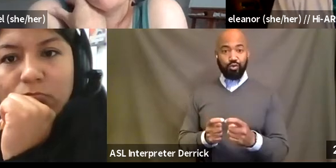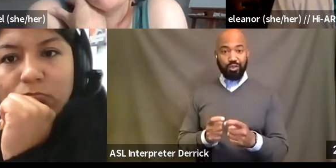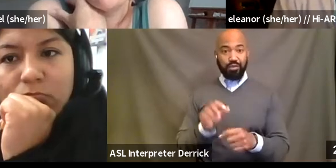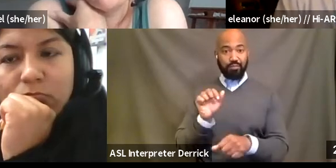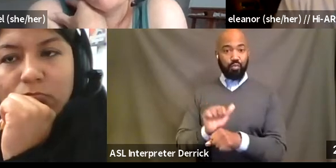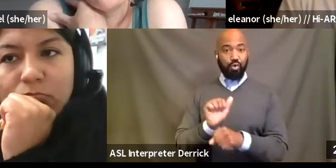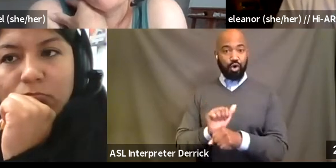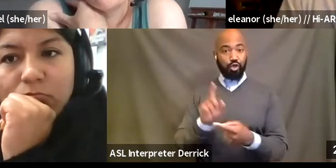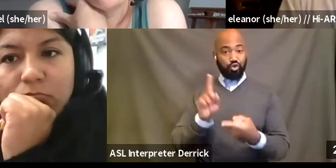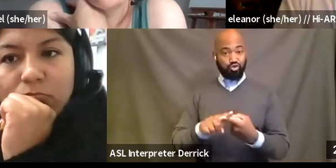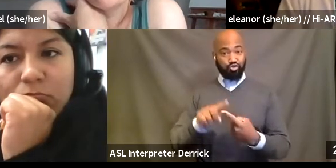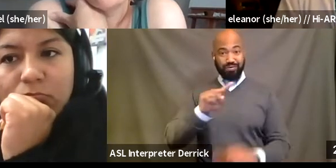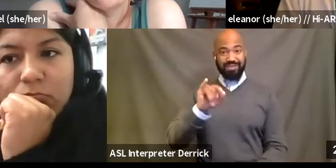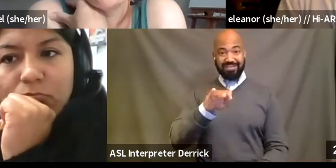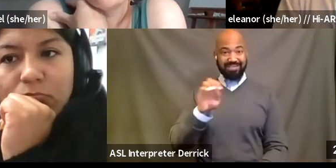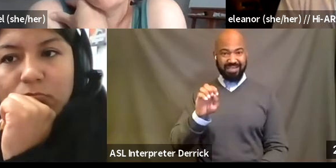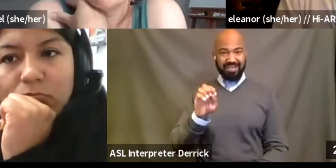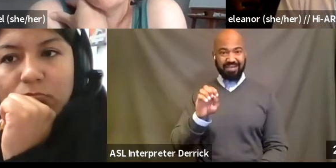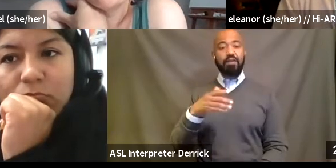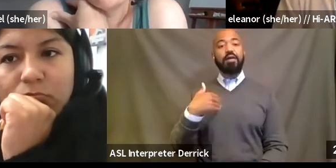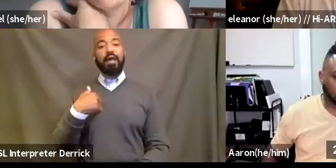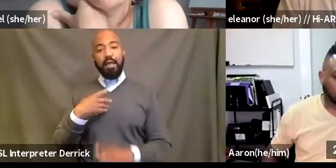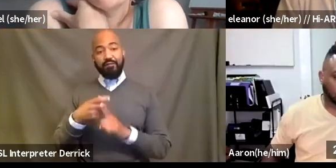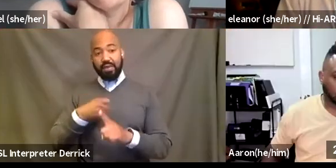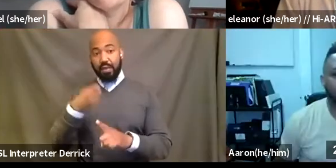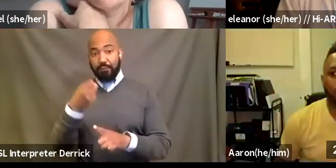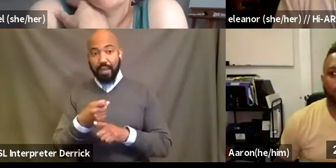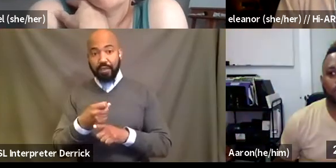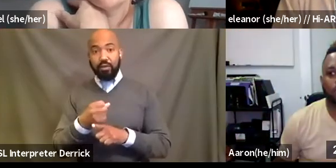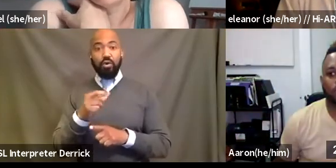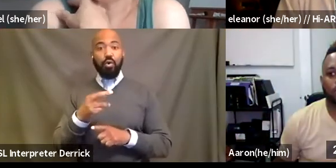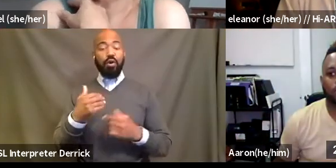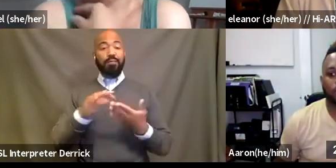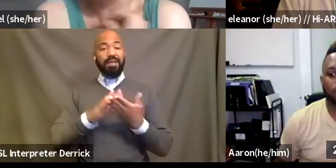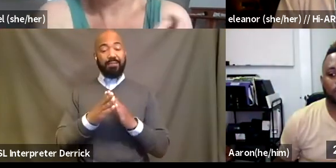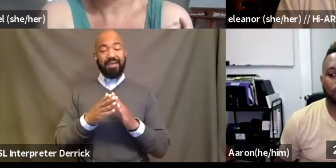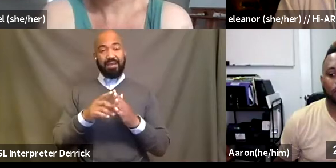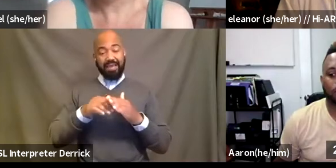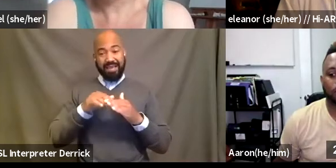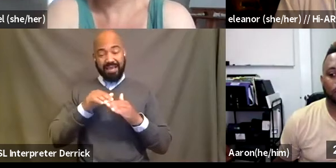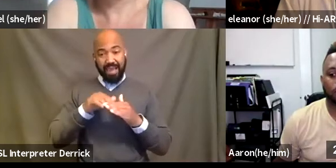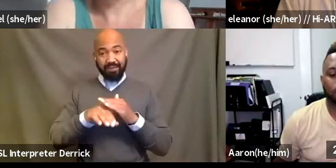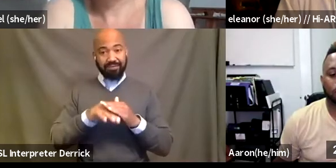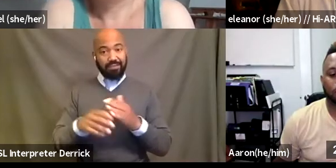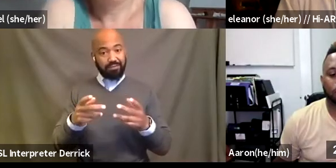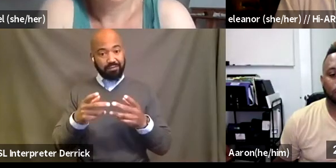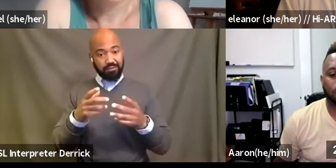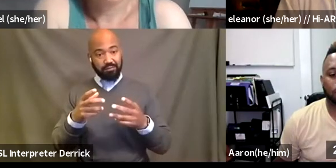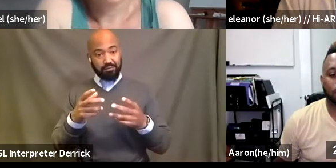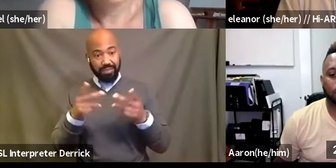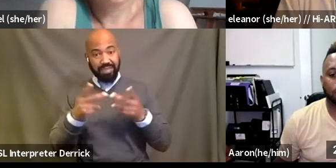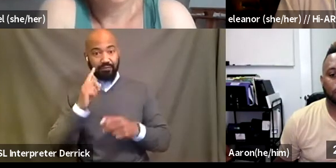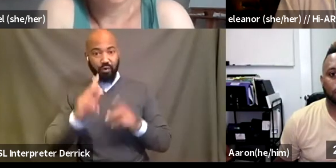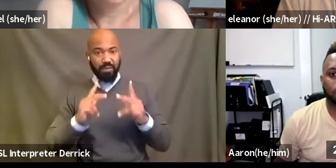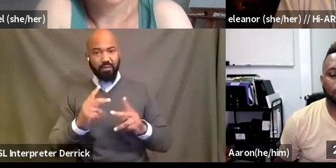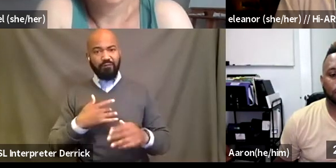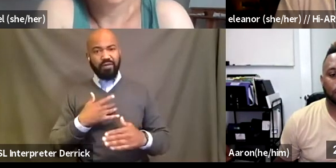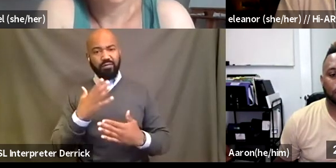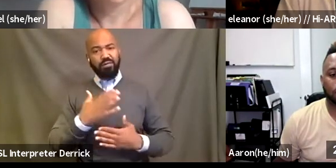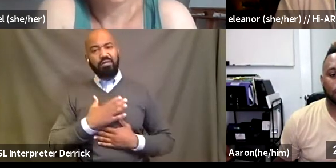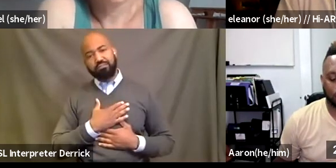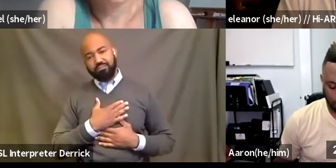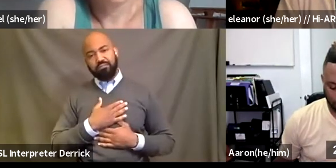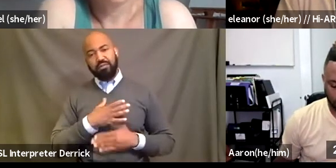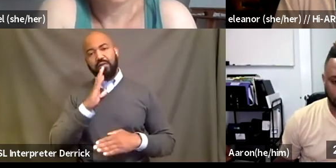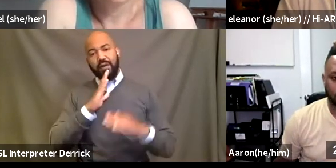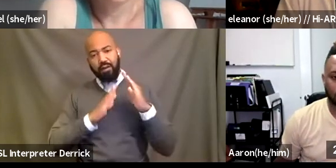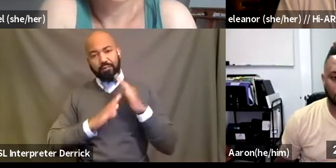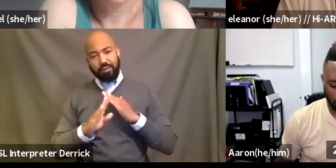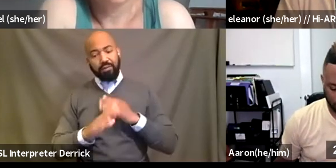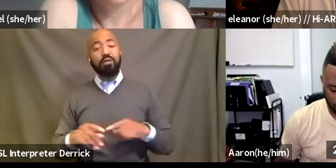x (they/themme): More people can continue to connect with each other and also like learn more about everyone who contributed and learn more about themselves.